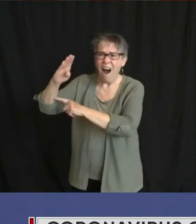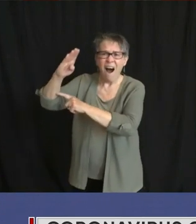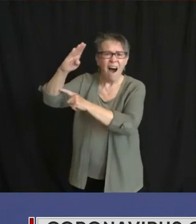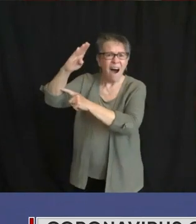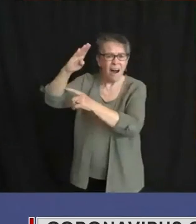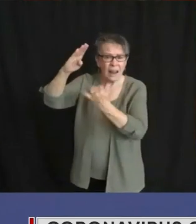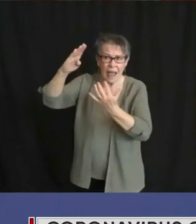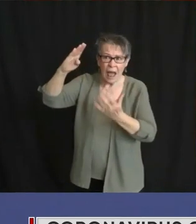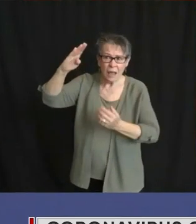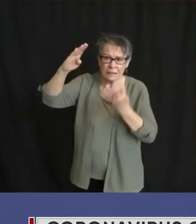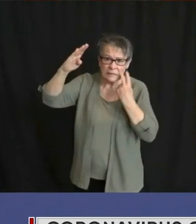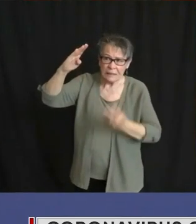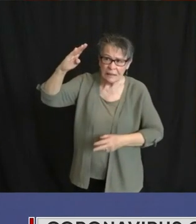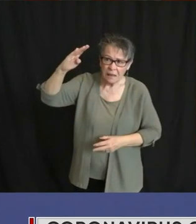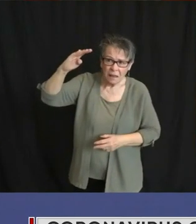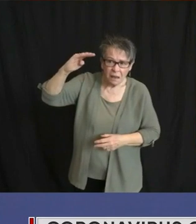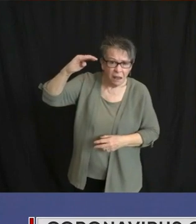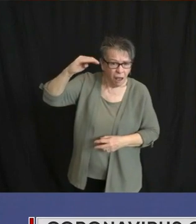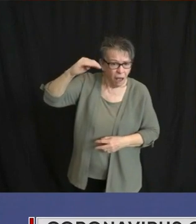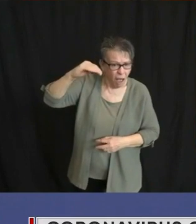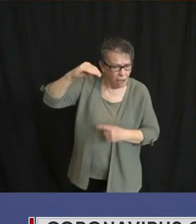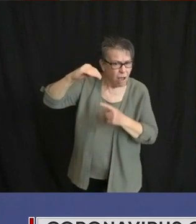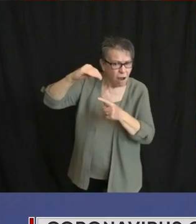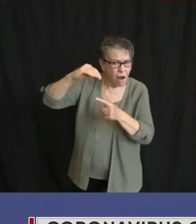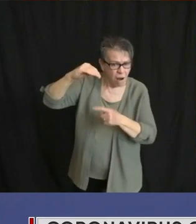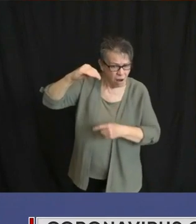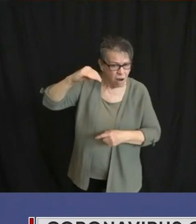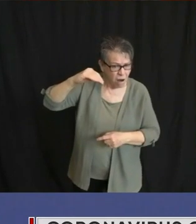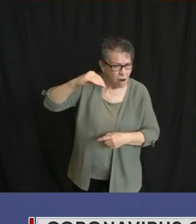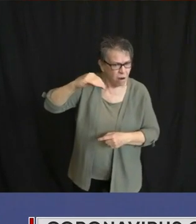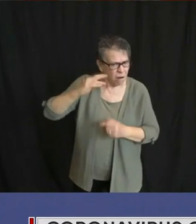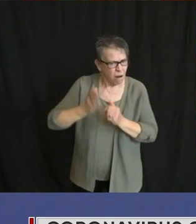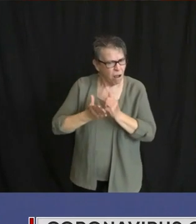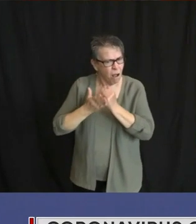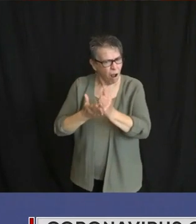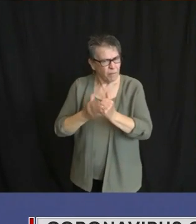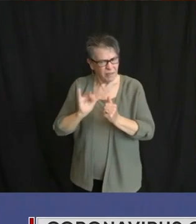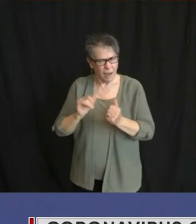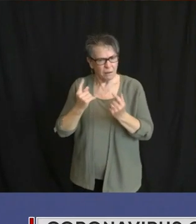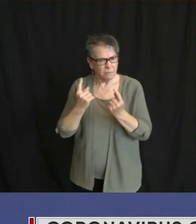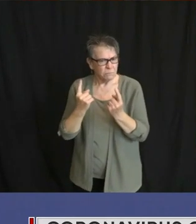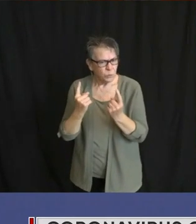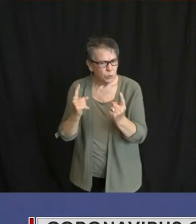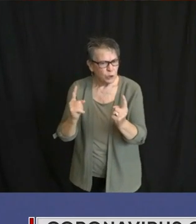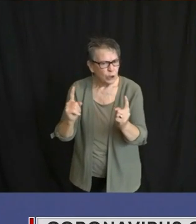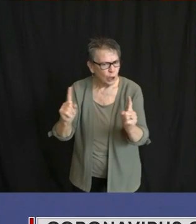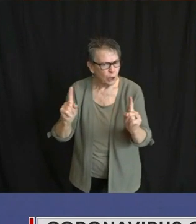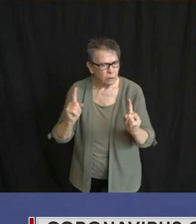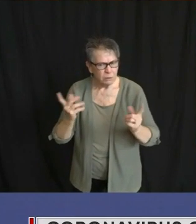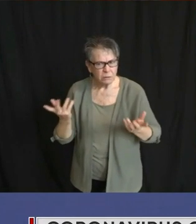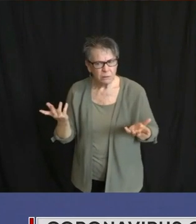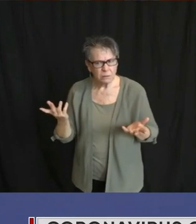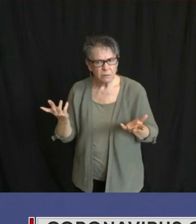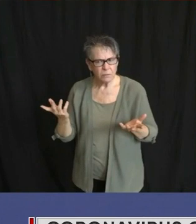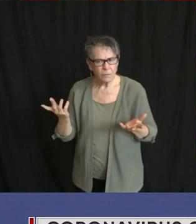NUMBERS, THE CURSE WE ARE WATCHING, AGAIN, NOTWITHSTANDING WHAT IS A